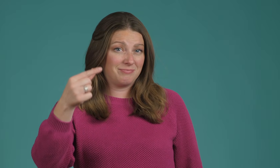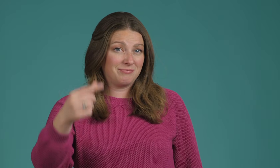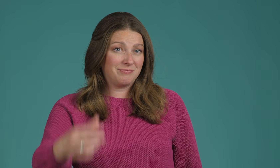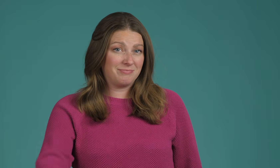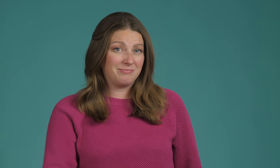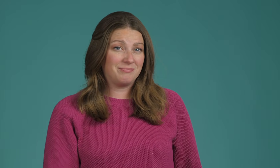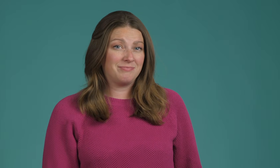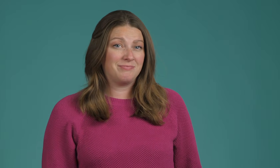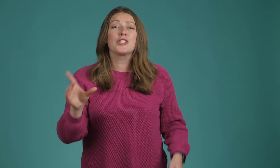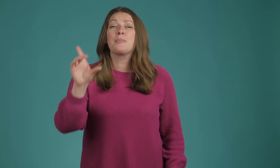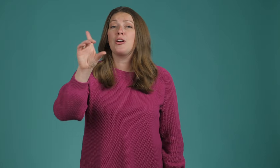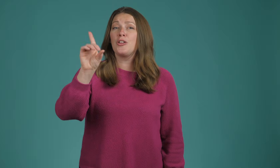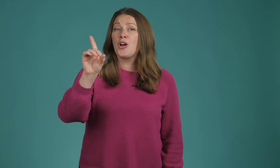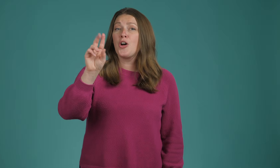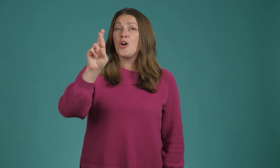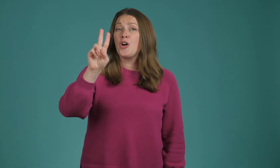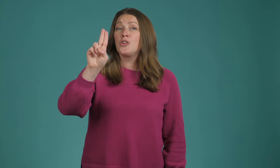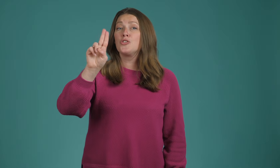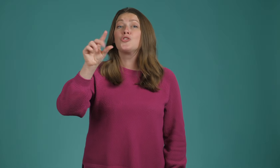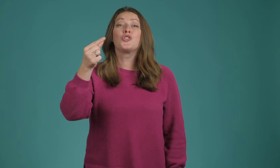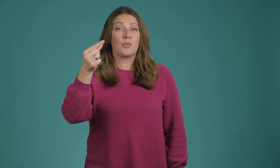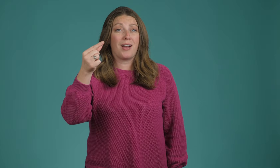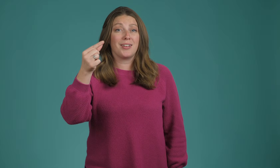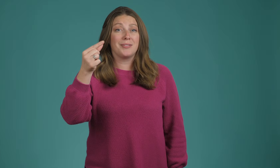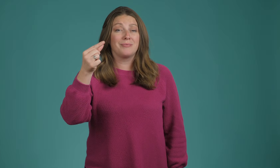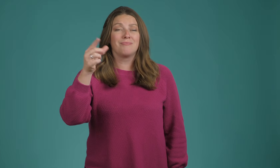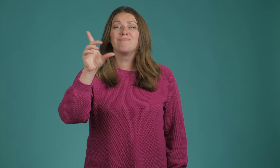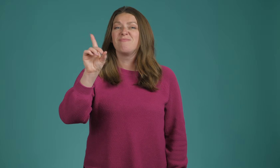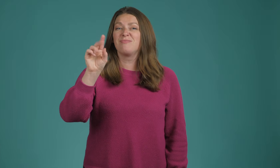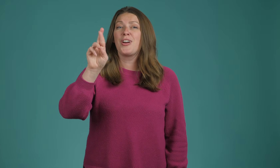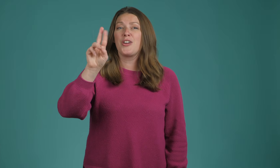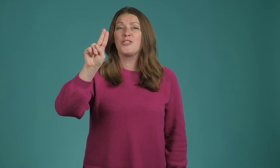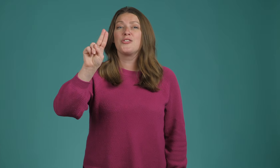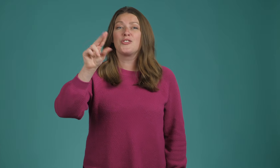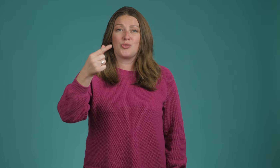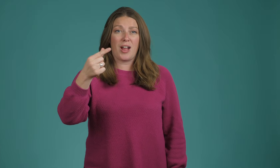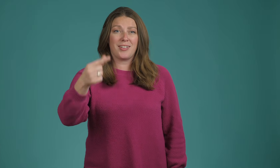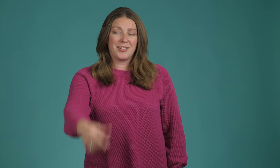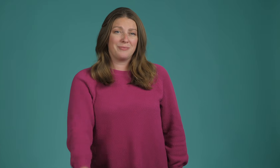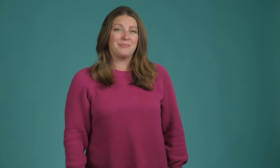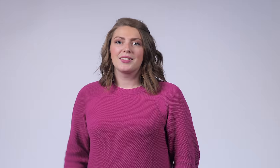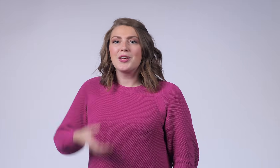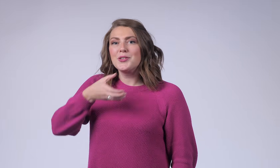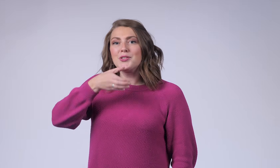So it's safe to fingerspell drug. Drug.